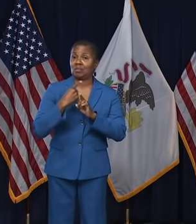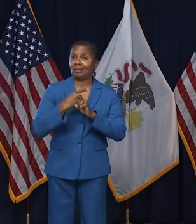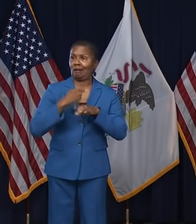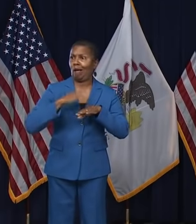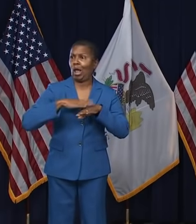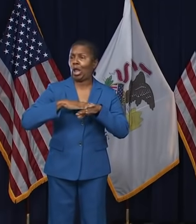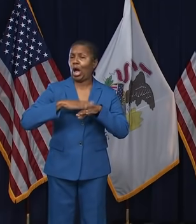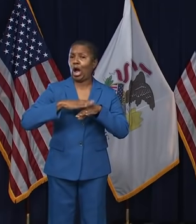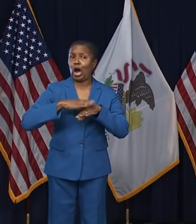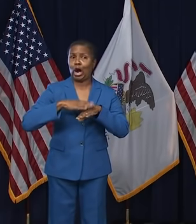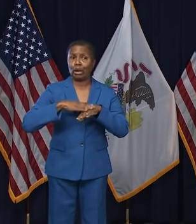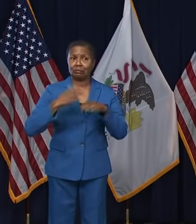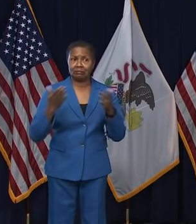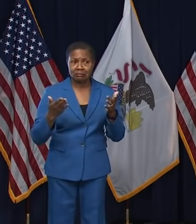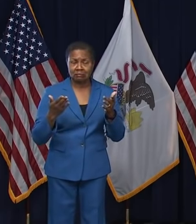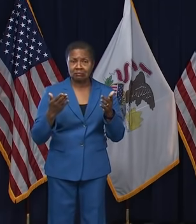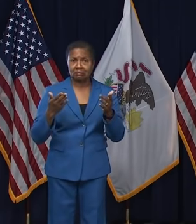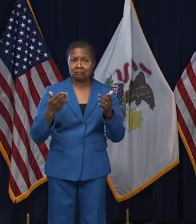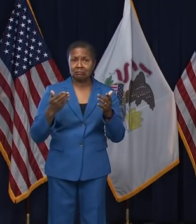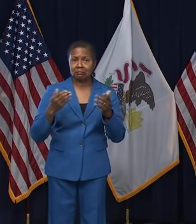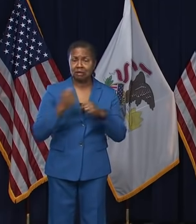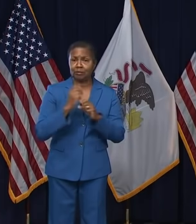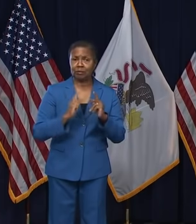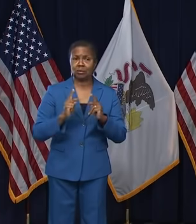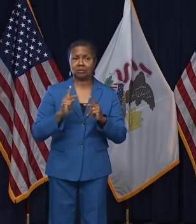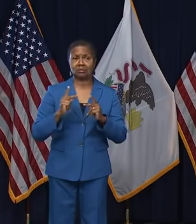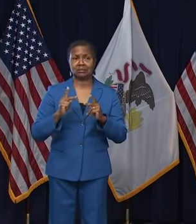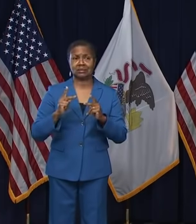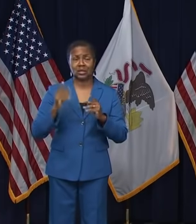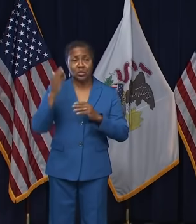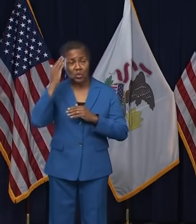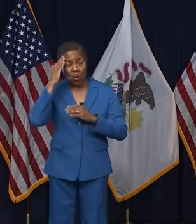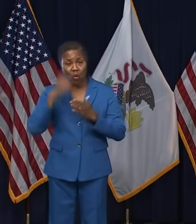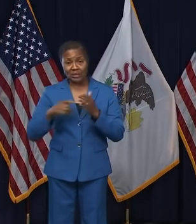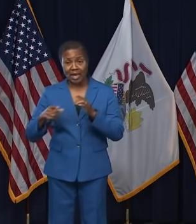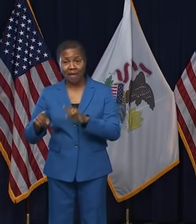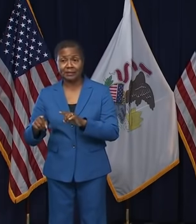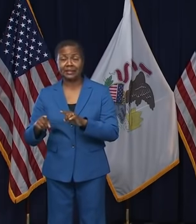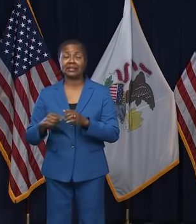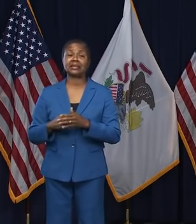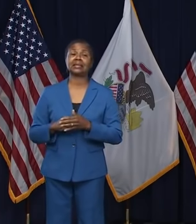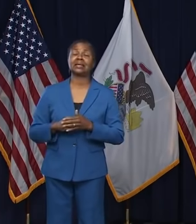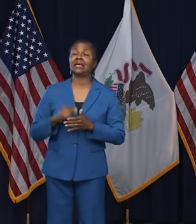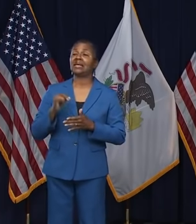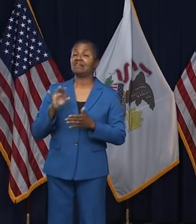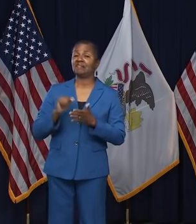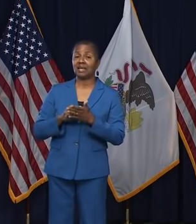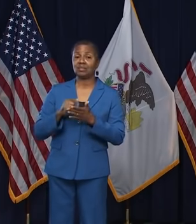to signal the appropriate alarm sorry I'm stuck here a signal